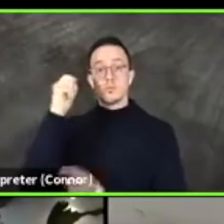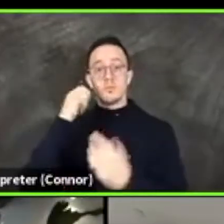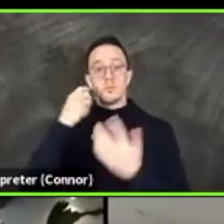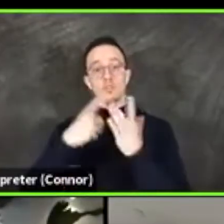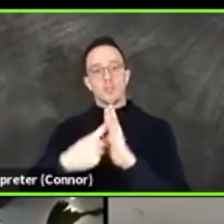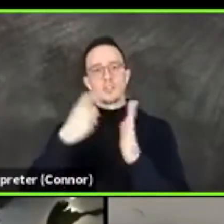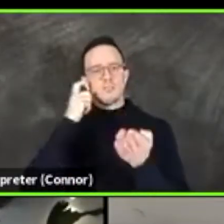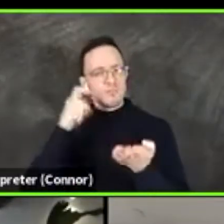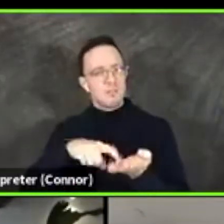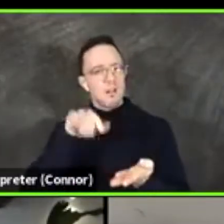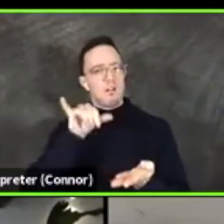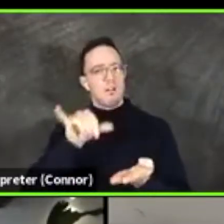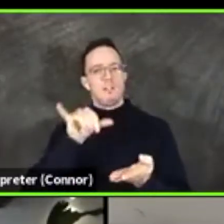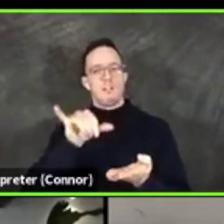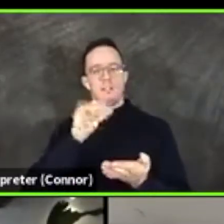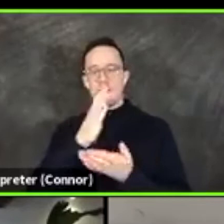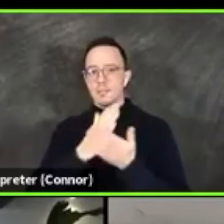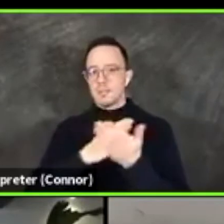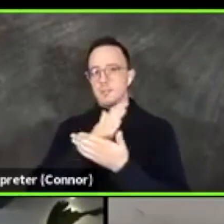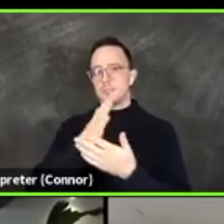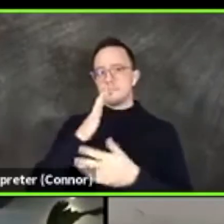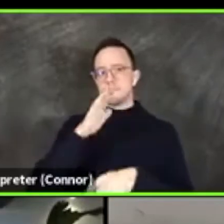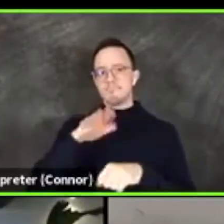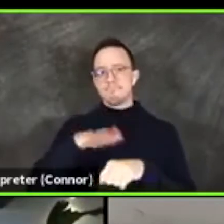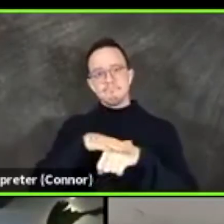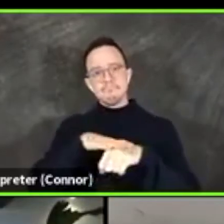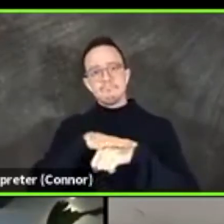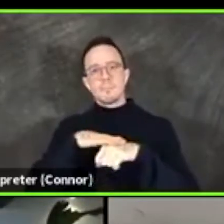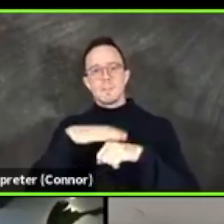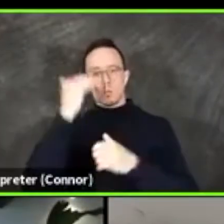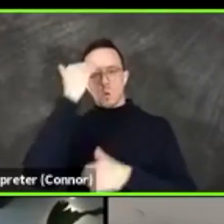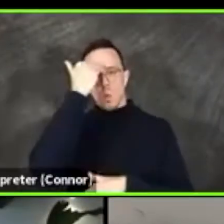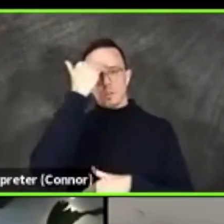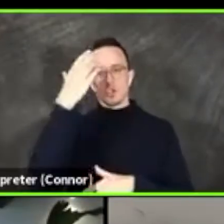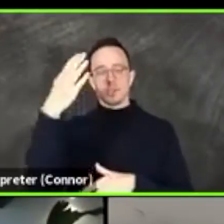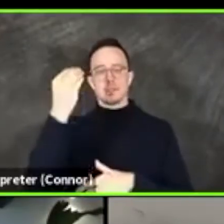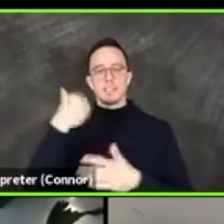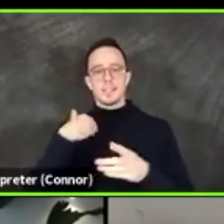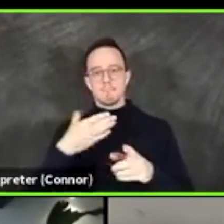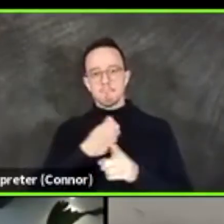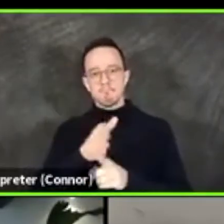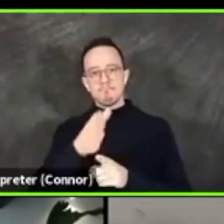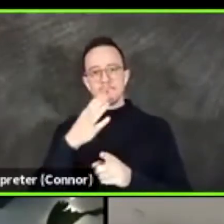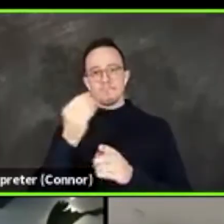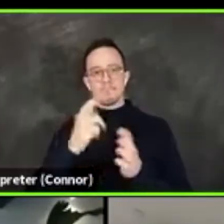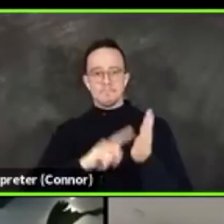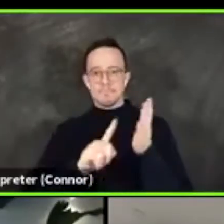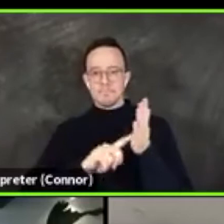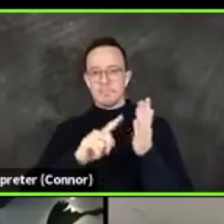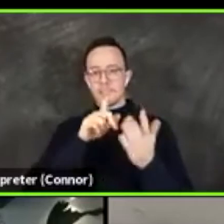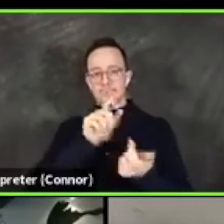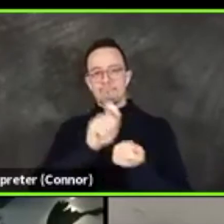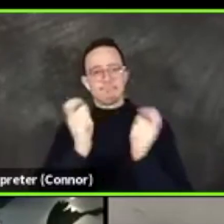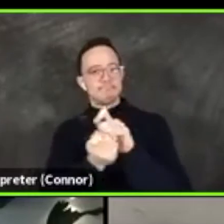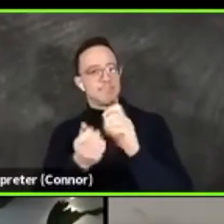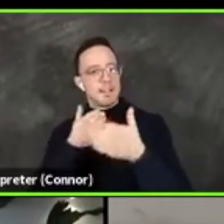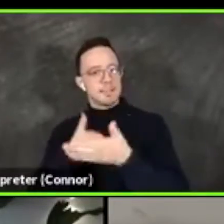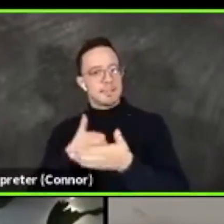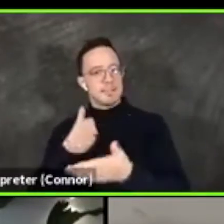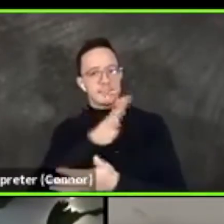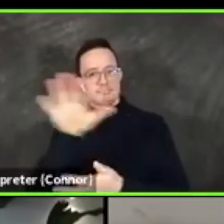USED IN A WAY THAT COULD REMEDIATE AGAINST THE HARMS OF HYPERMODERNITY,